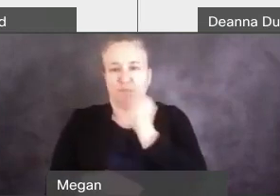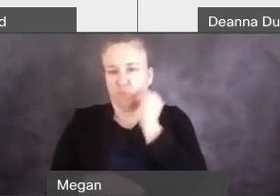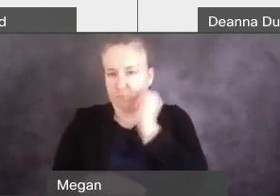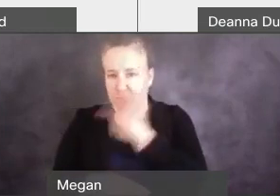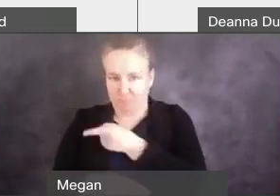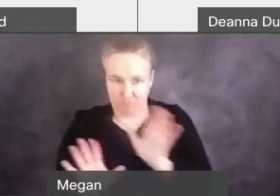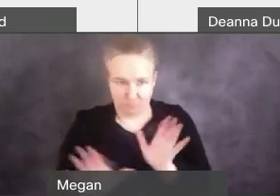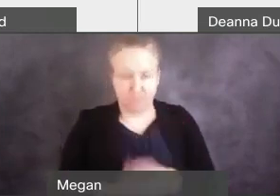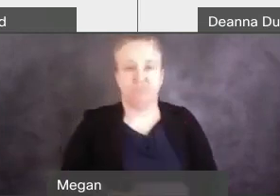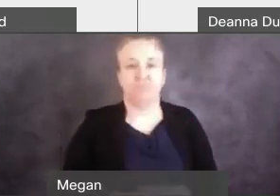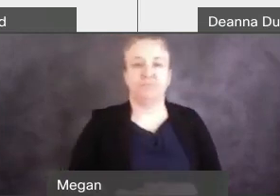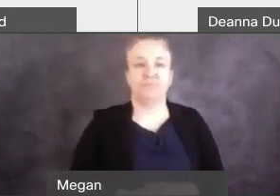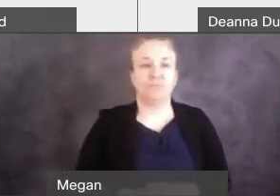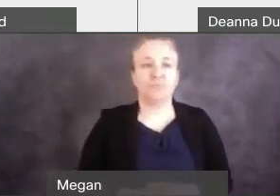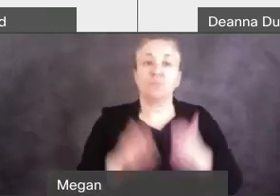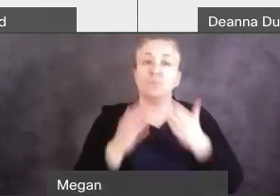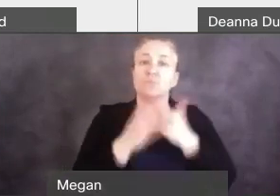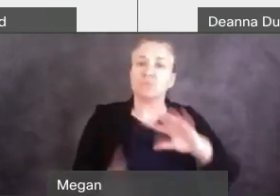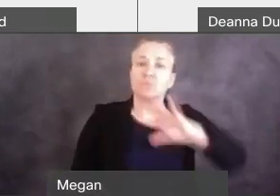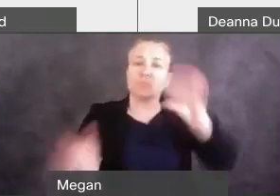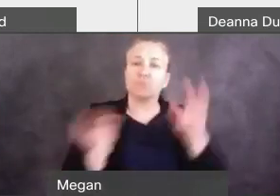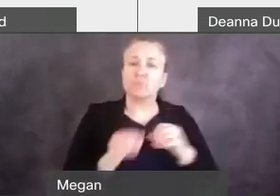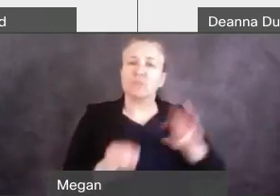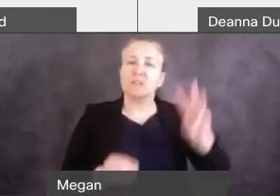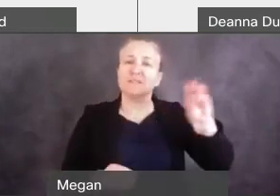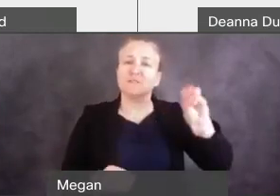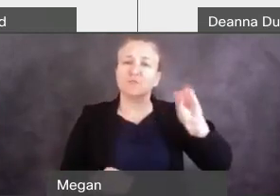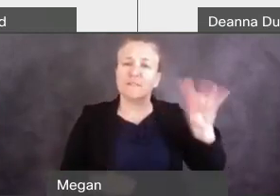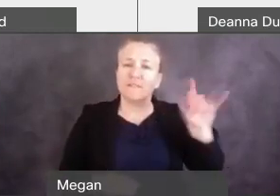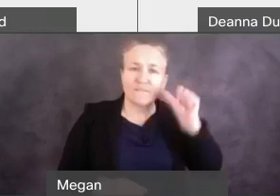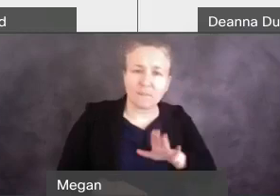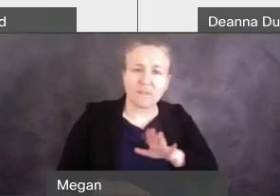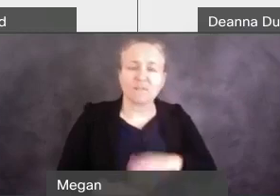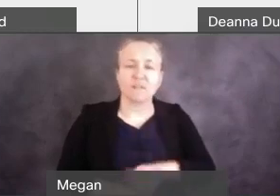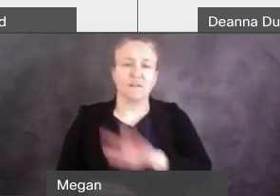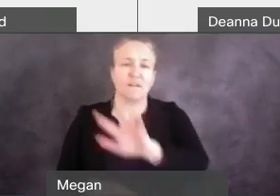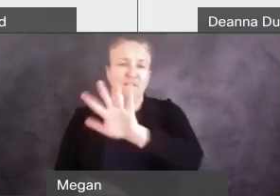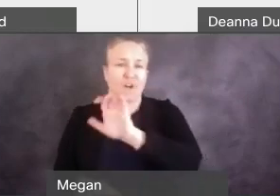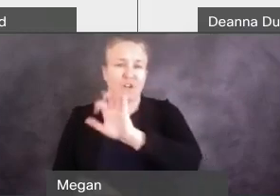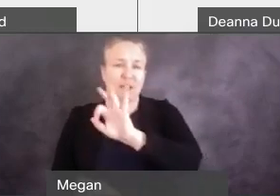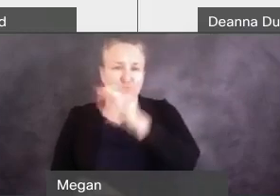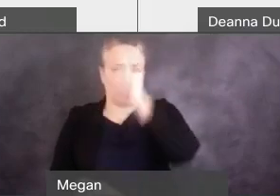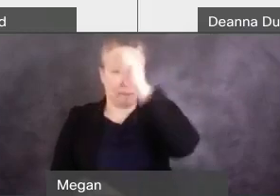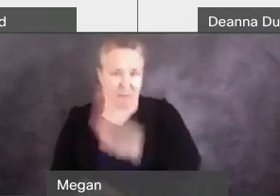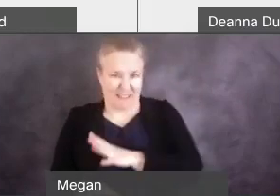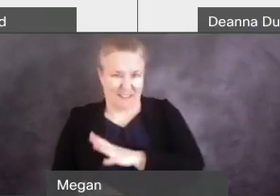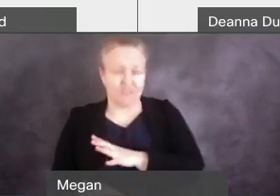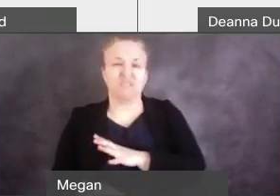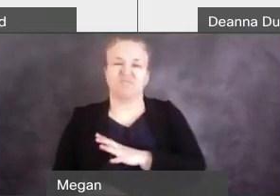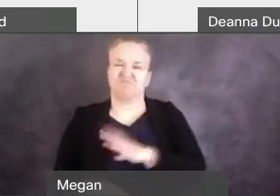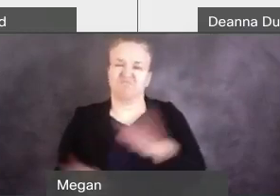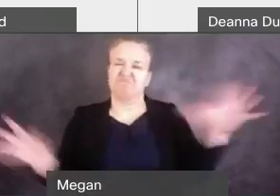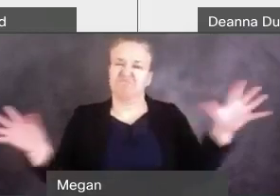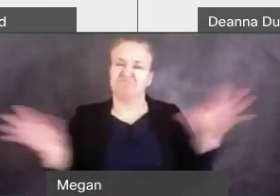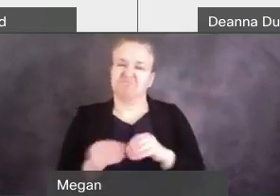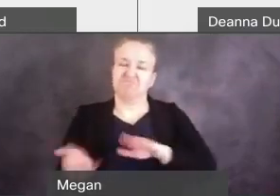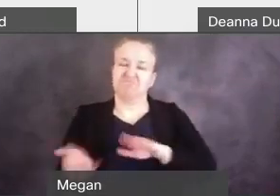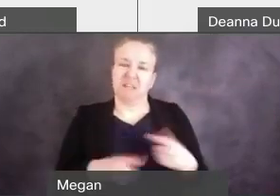Overall, we now have 608 females and 592 males who have lost their lives to COVID-19. They have